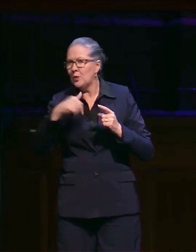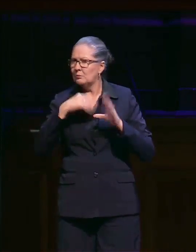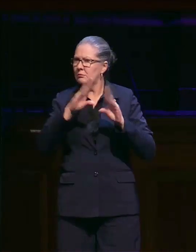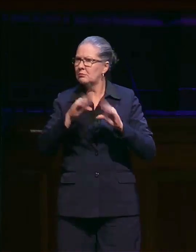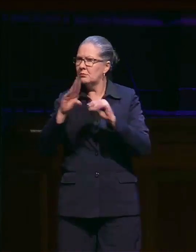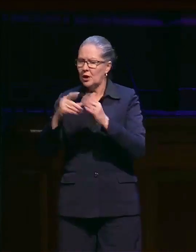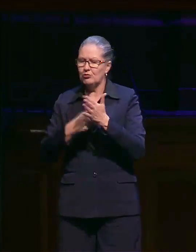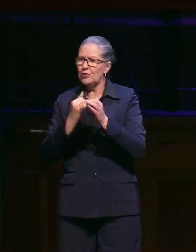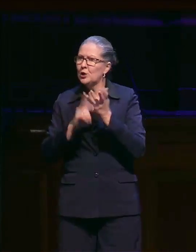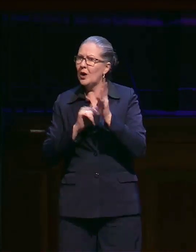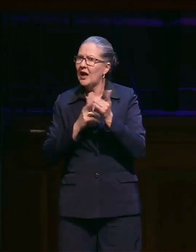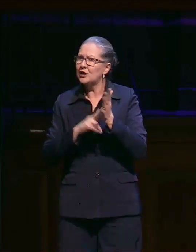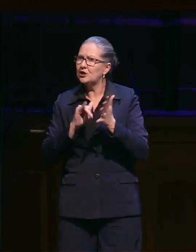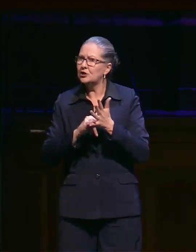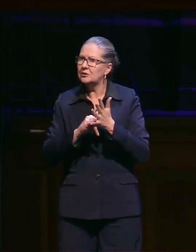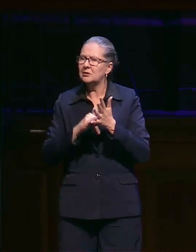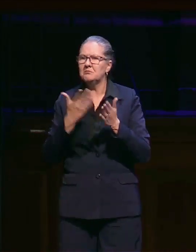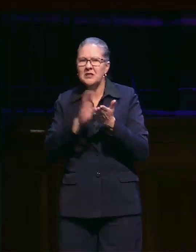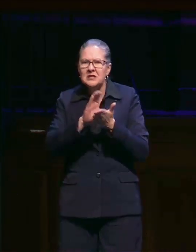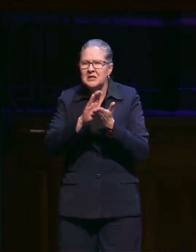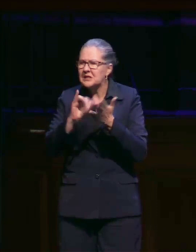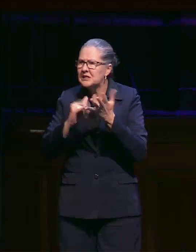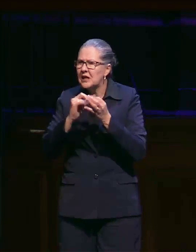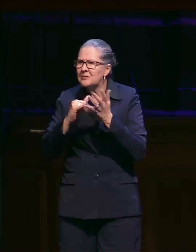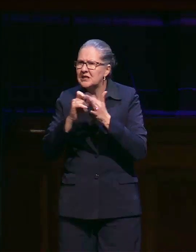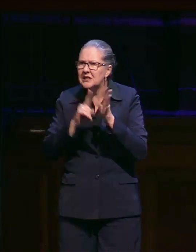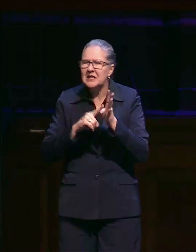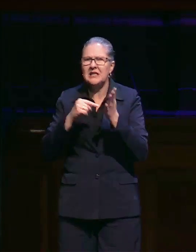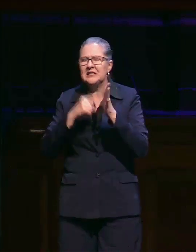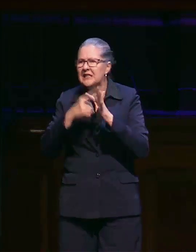business we've slashed subsidies we transform the tax system dramatically